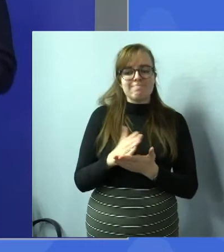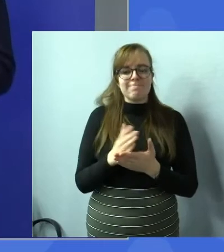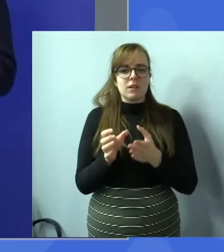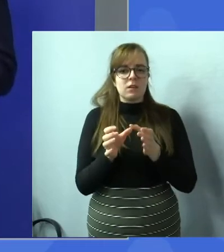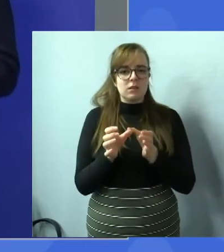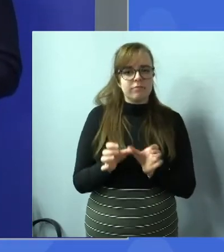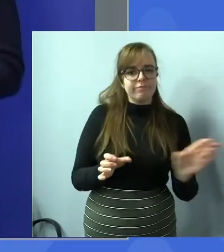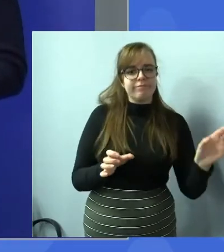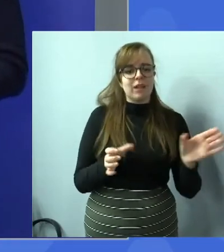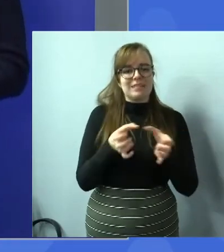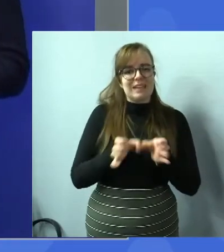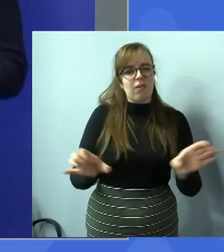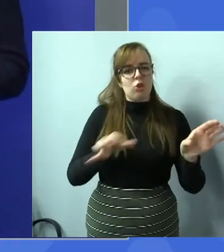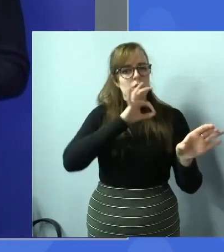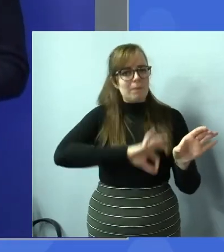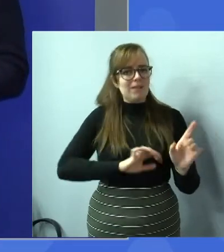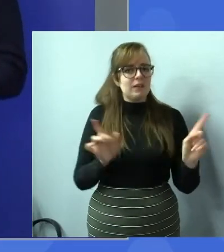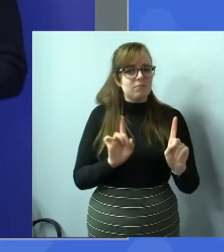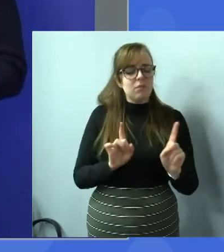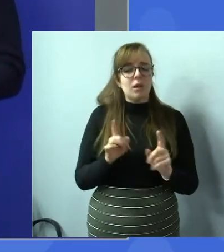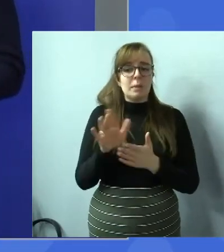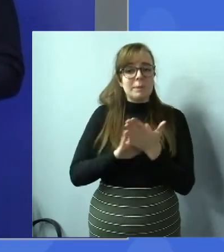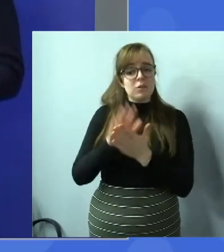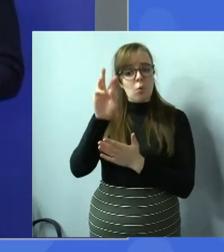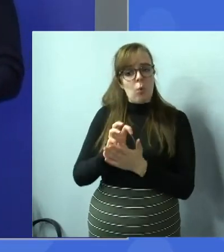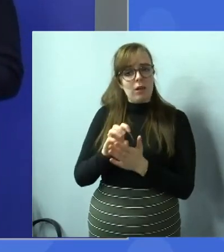achieve that consent and Wales than as it was harder to achieve devolution was